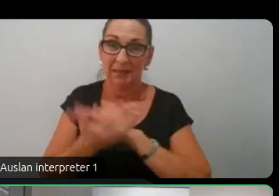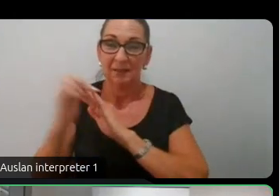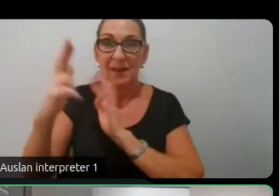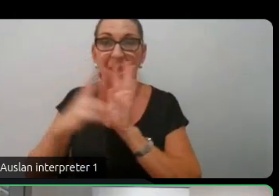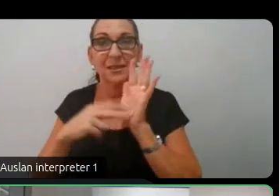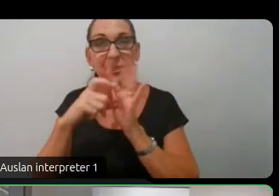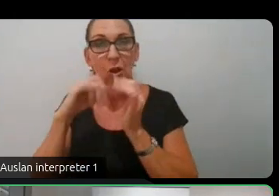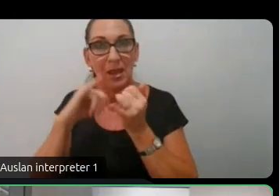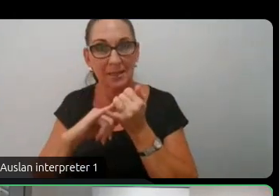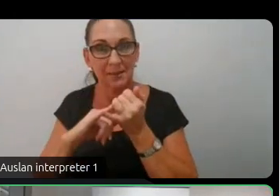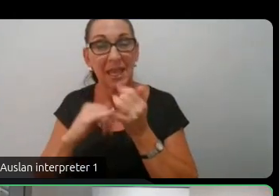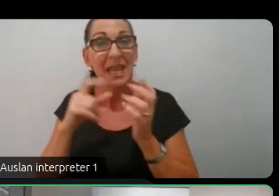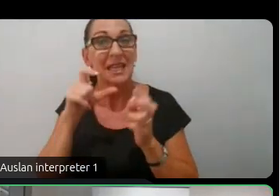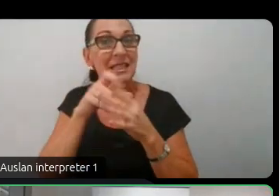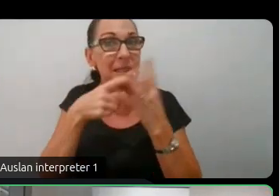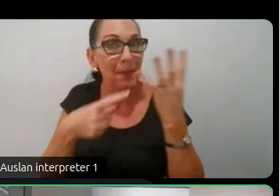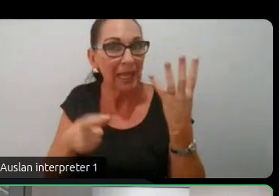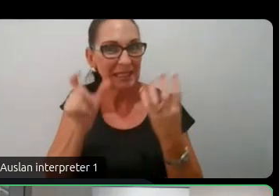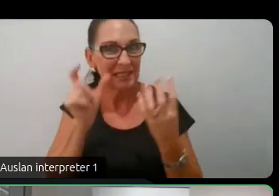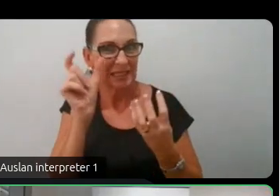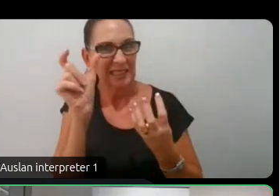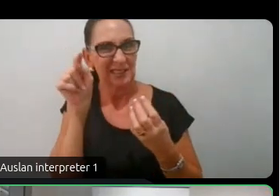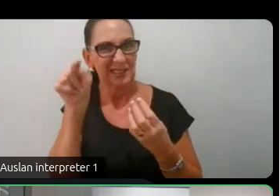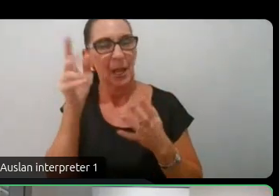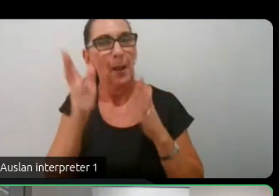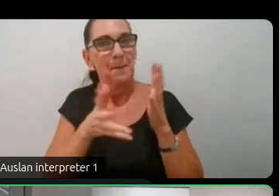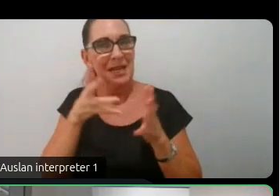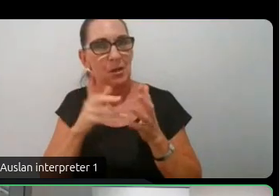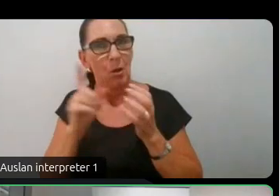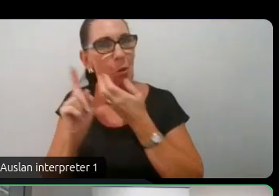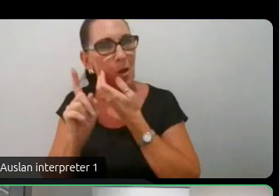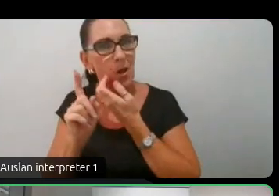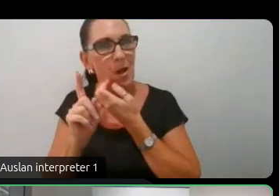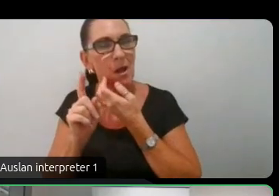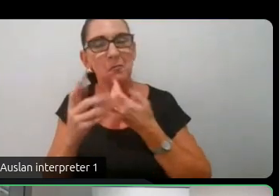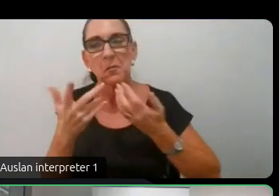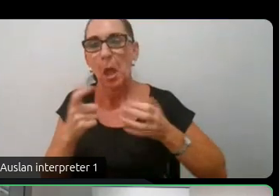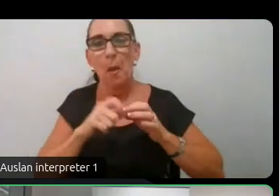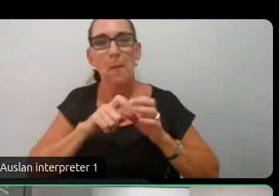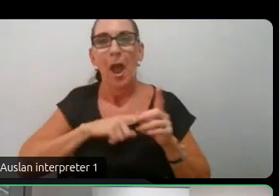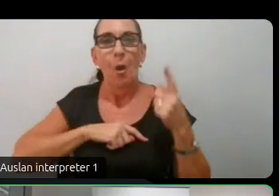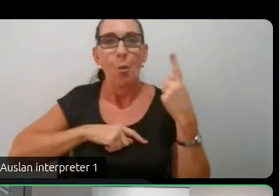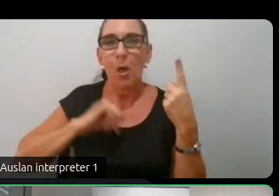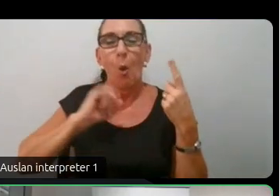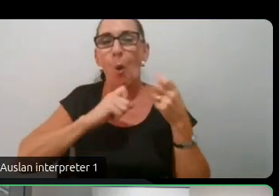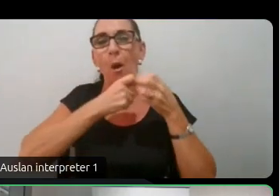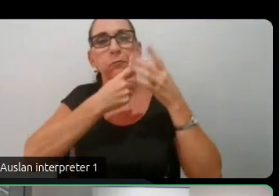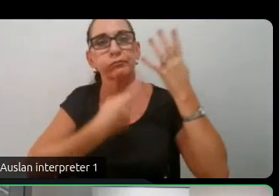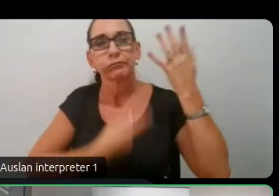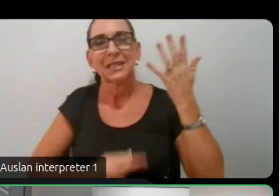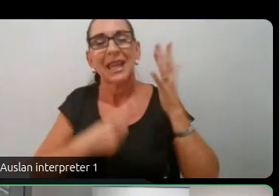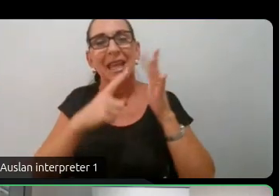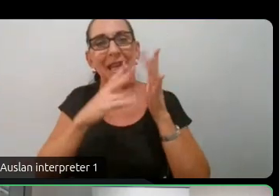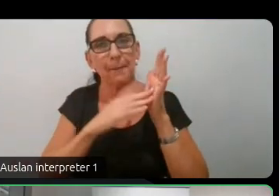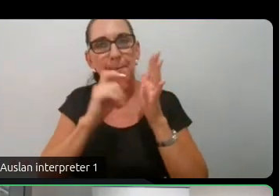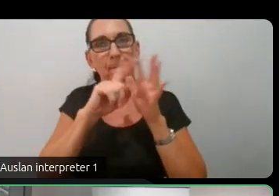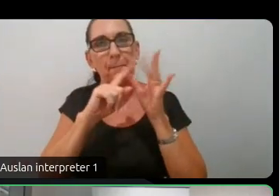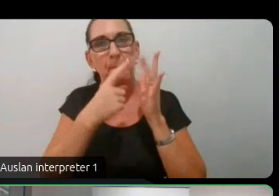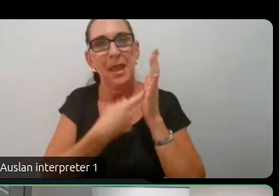disability is formed by one or more impairments that is what a disability is in terms of the NDIS